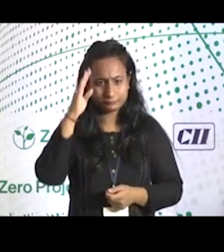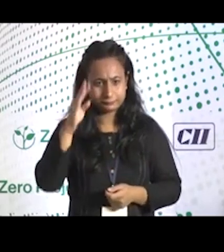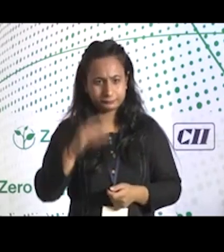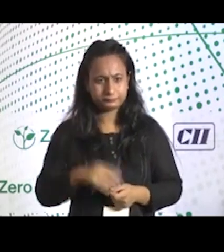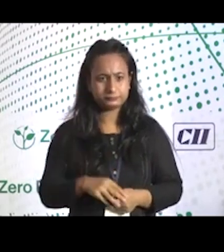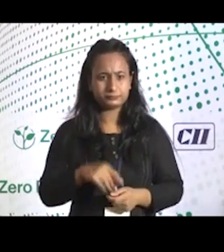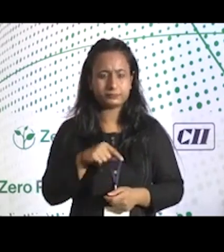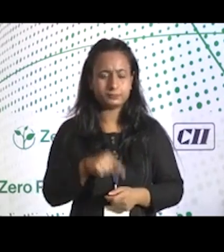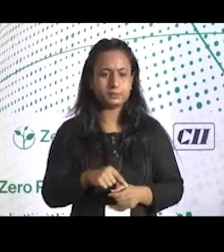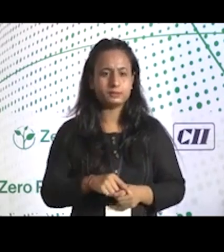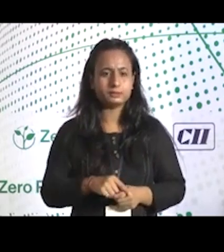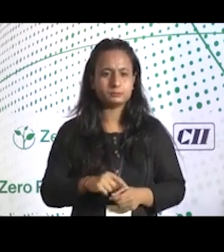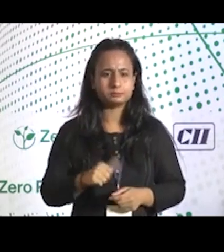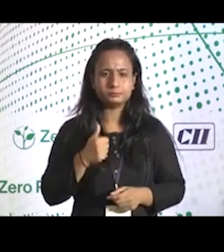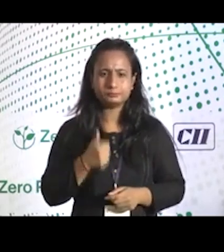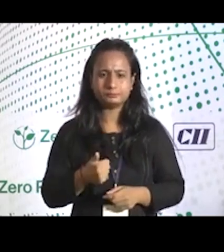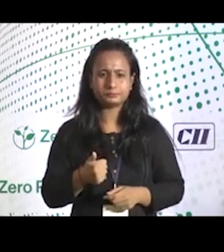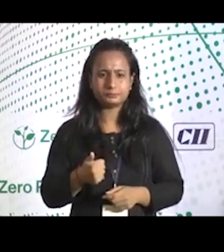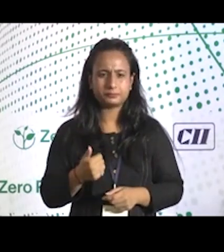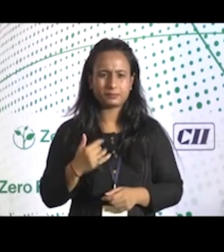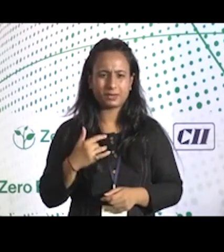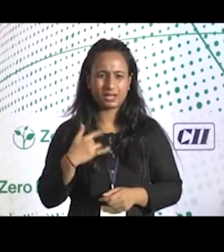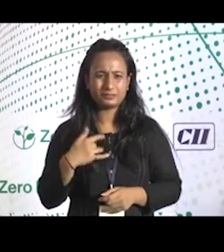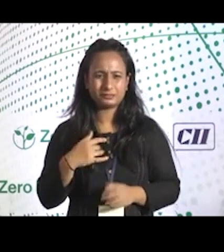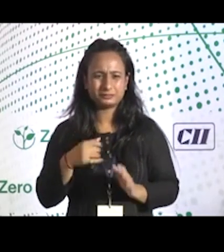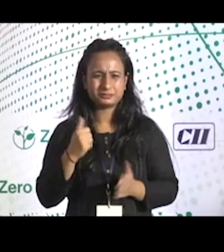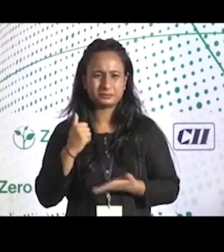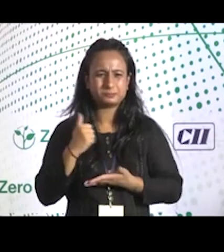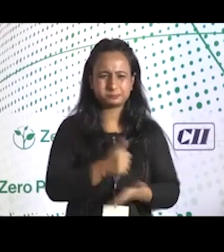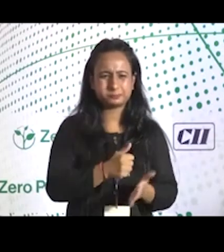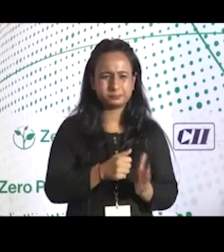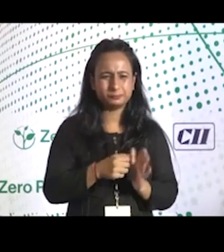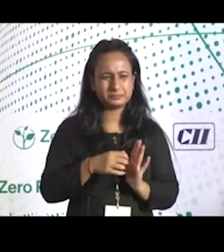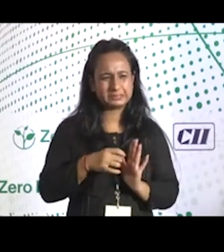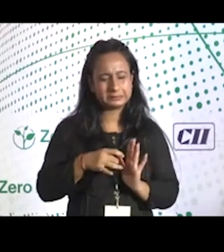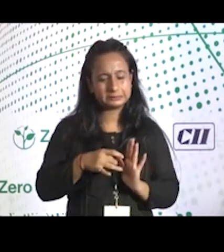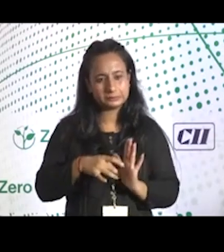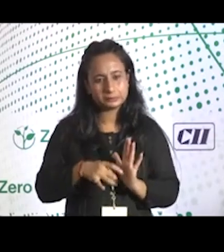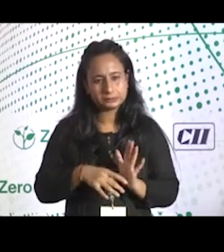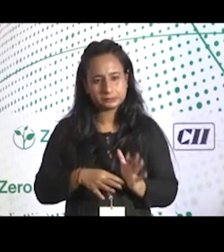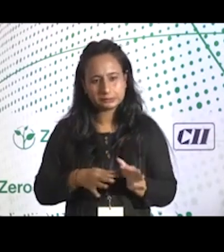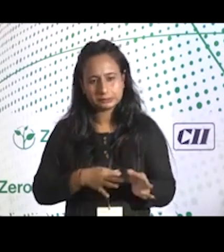is that really investing very deeply in actually creating definitional,